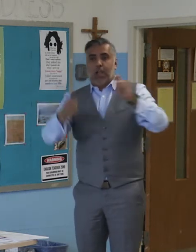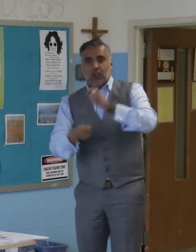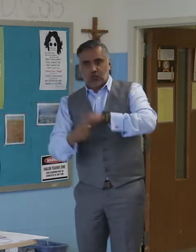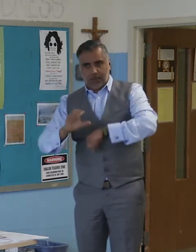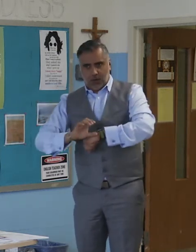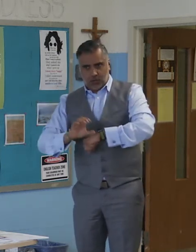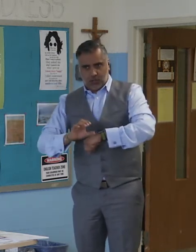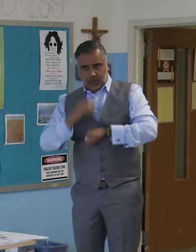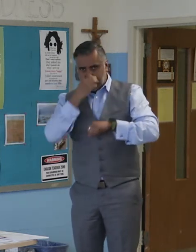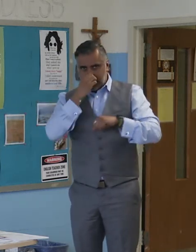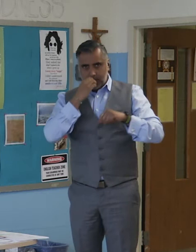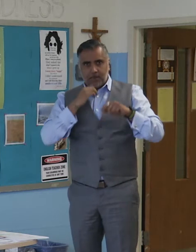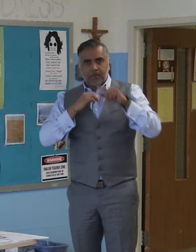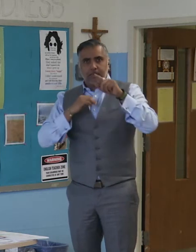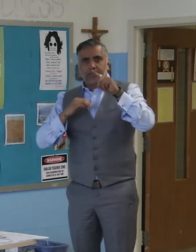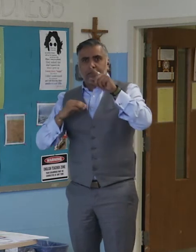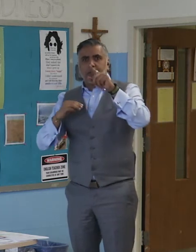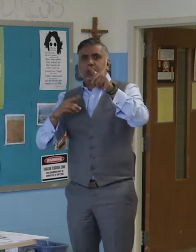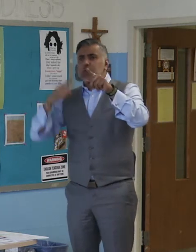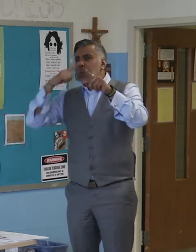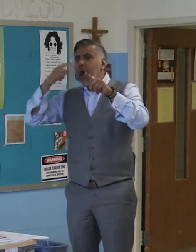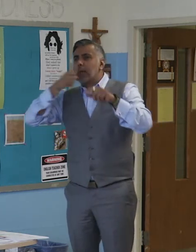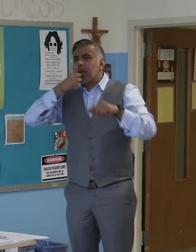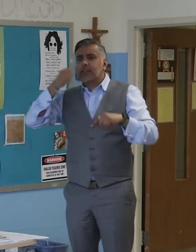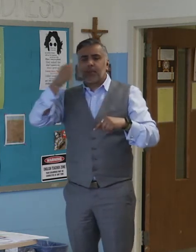[Host: Excuse me Father would you mind just passing the microphone to the question?]